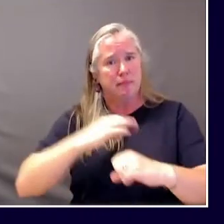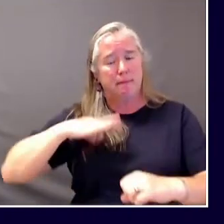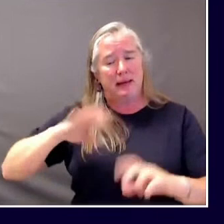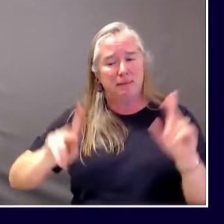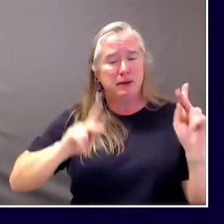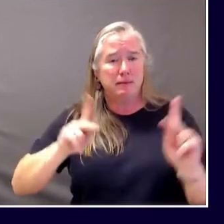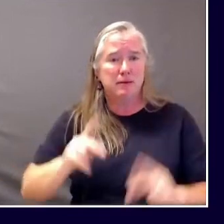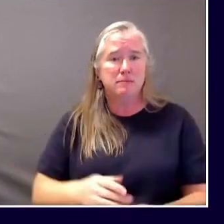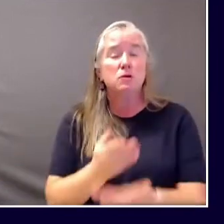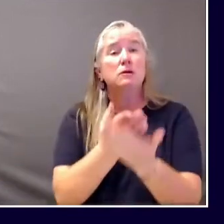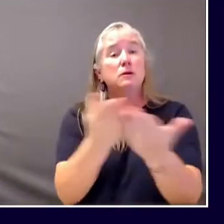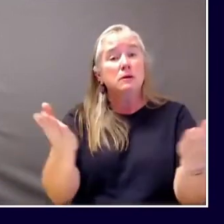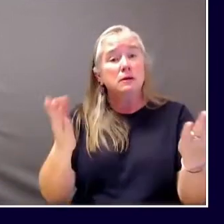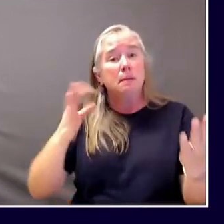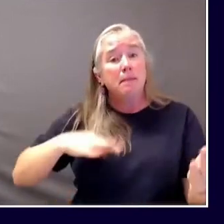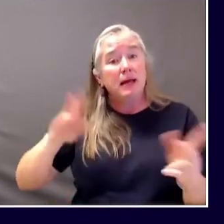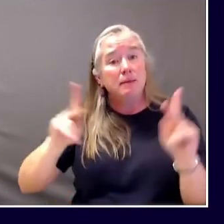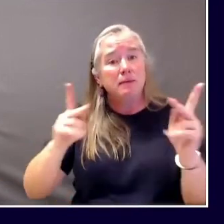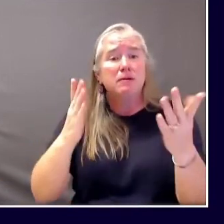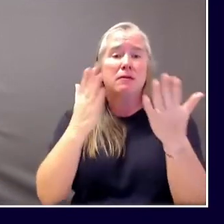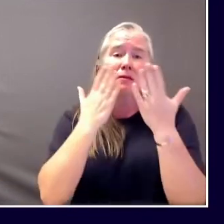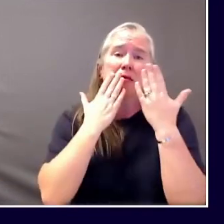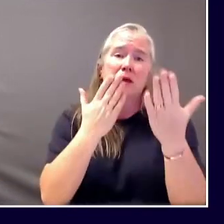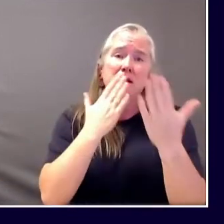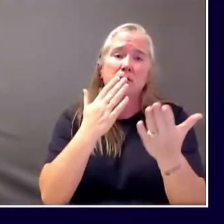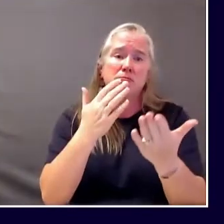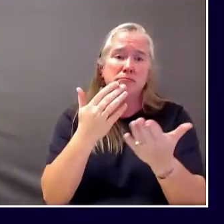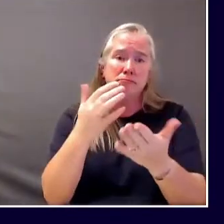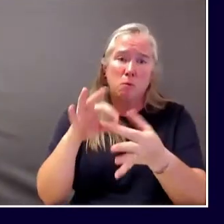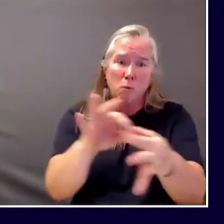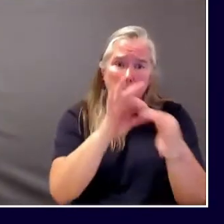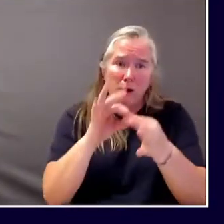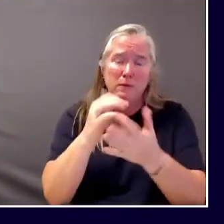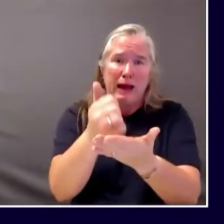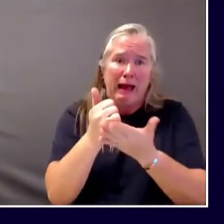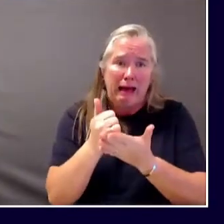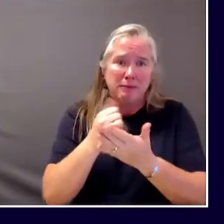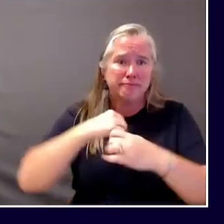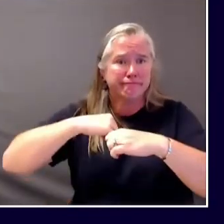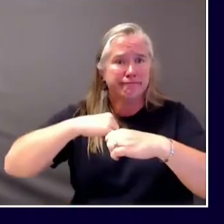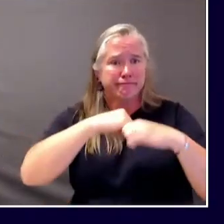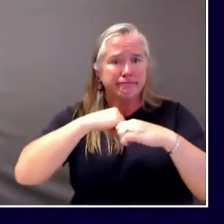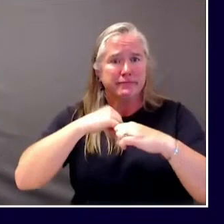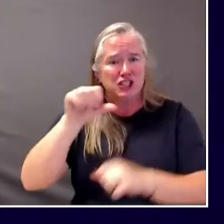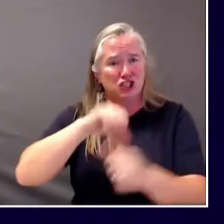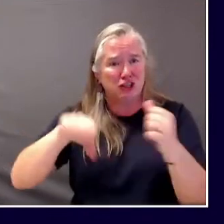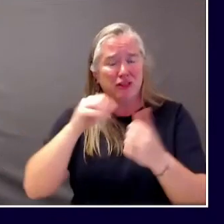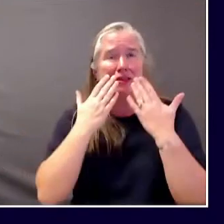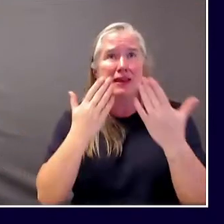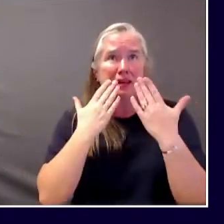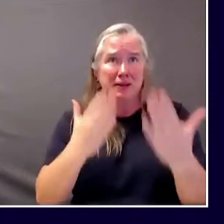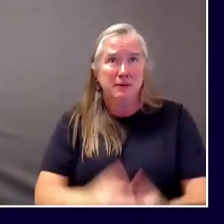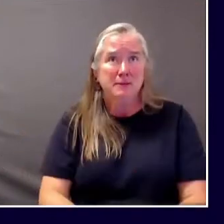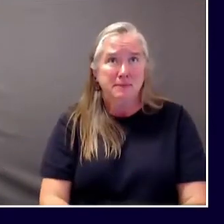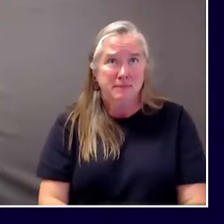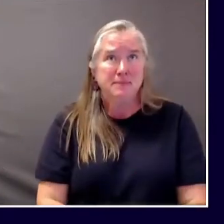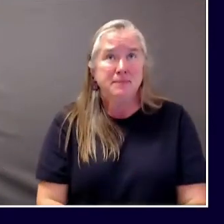people of Maine for your corporation